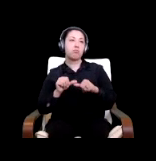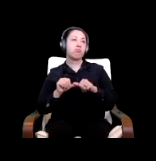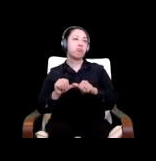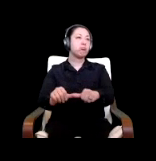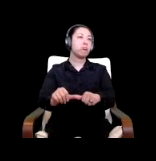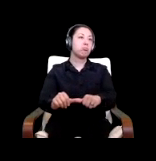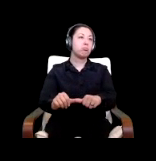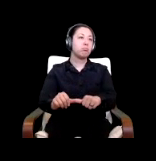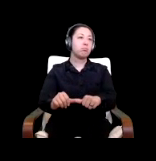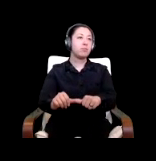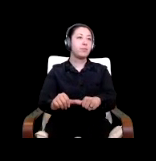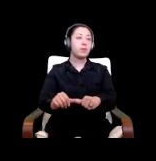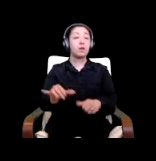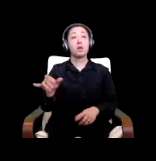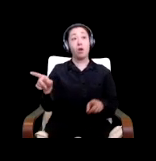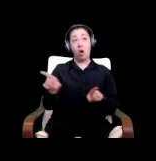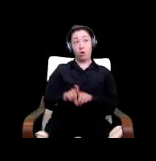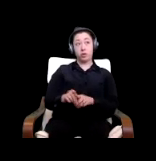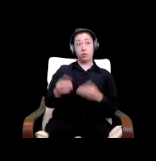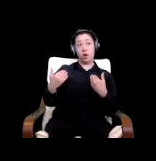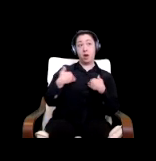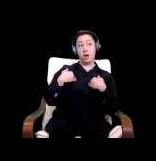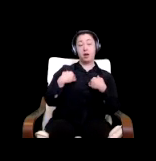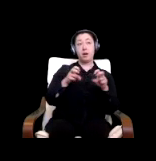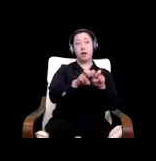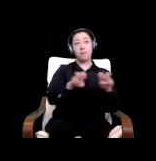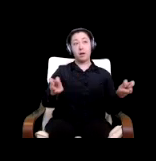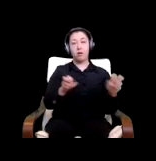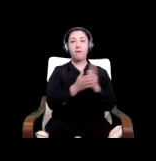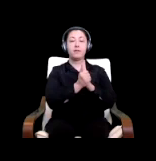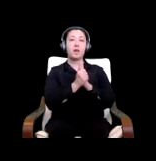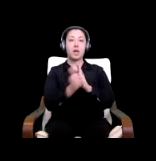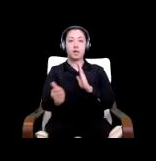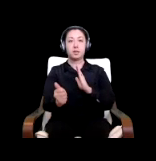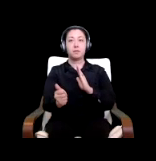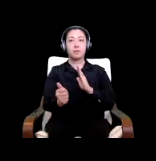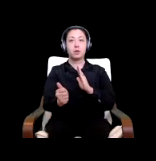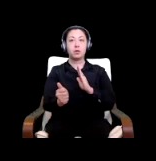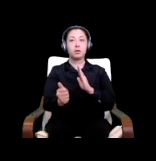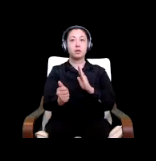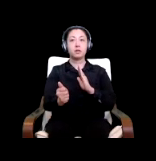I worked closely with the panel of experts. Who rated the checklist at every stage of